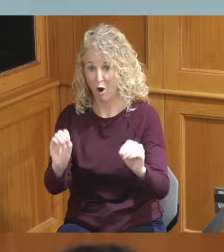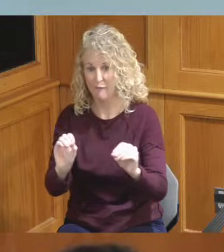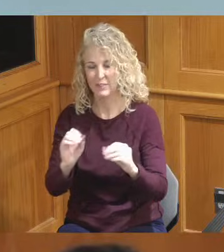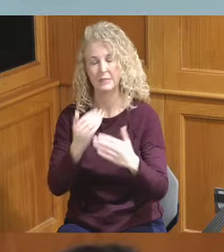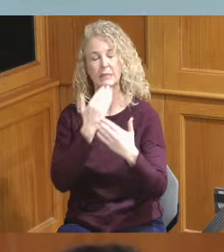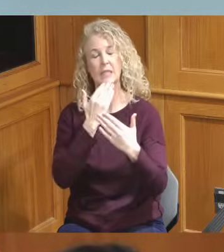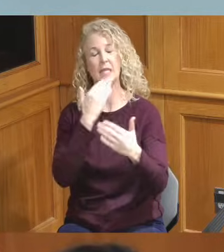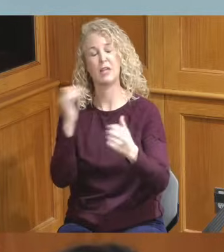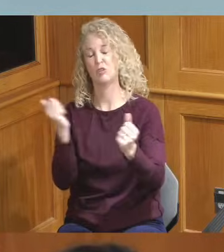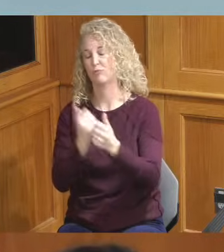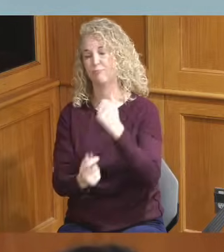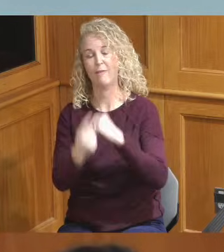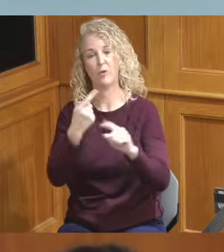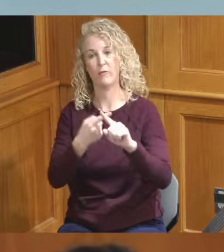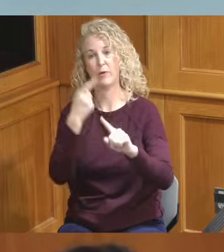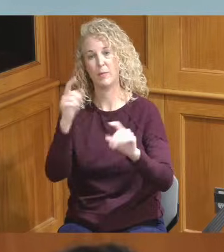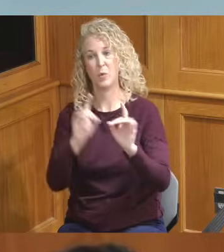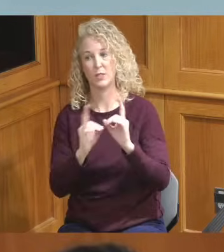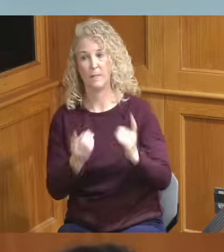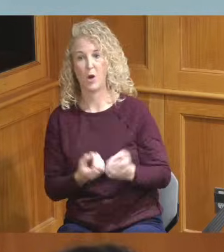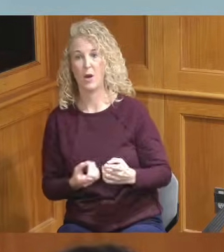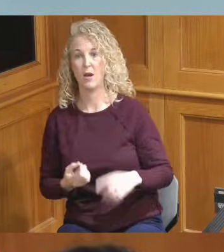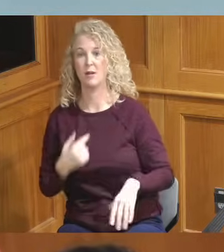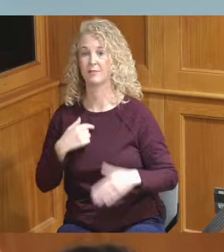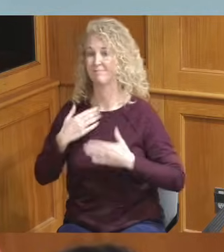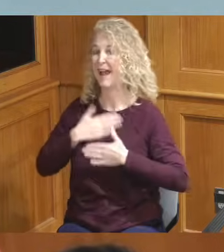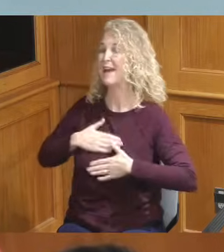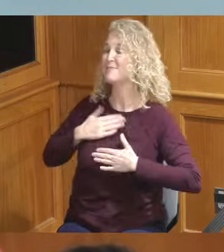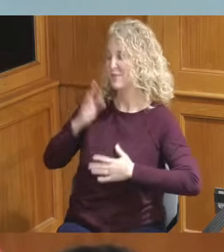all the work of you and your team. I appreciate that and I'll pass it on to them. They did all the